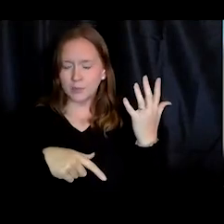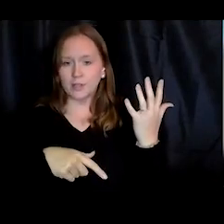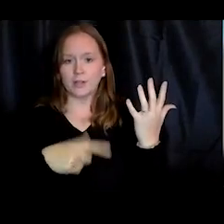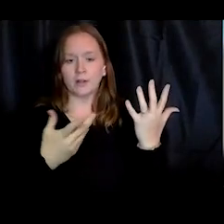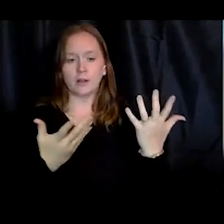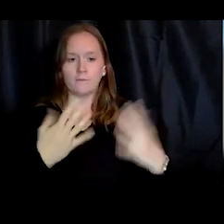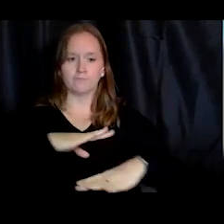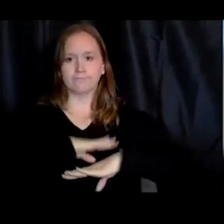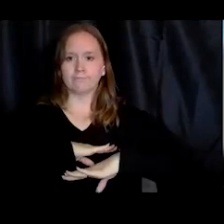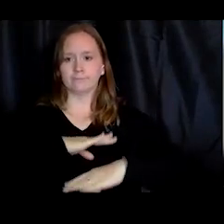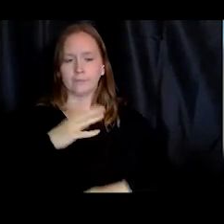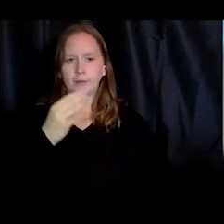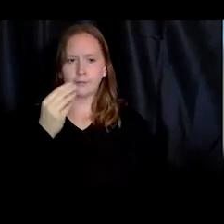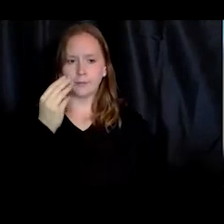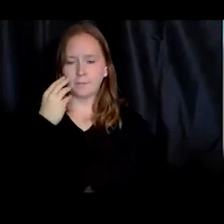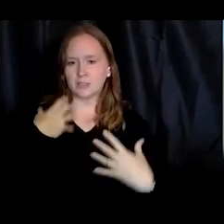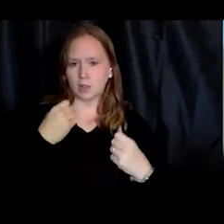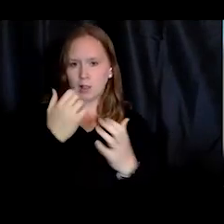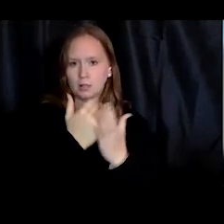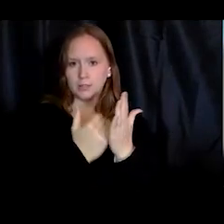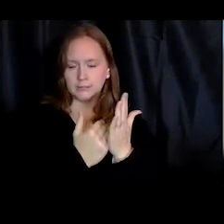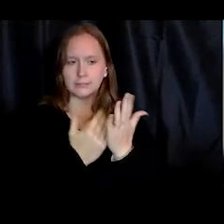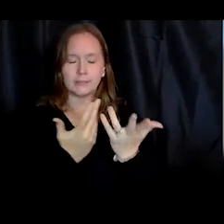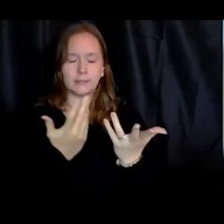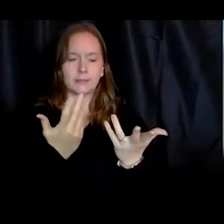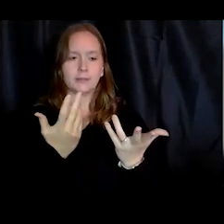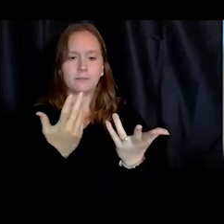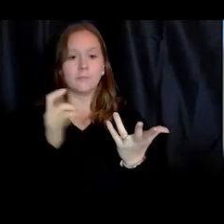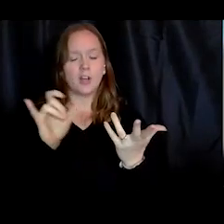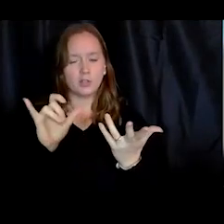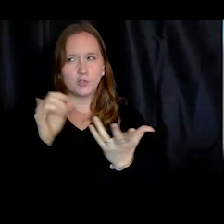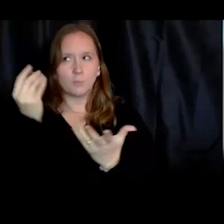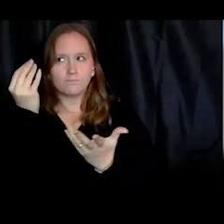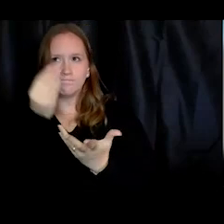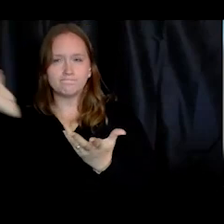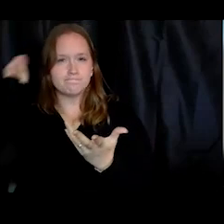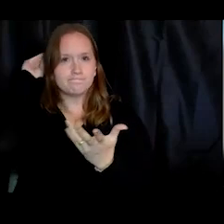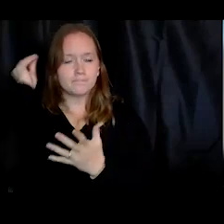with keeping the materiality definition in mind when you're writing each section